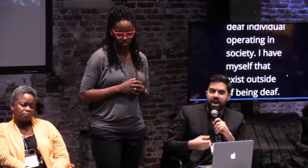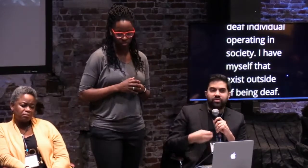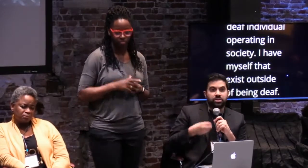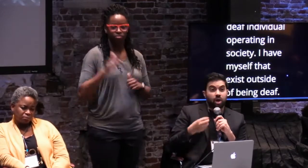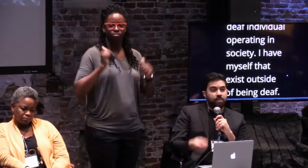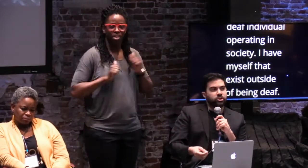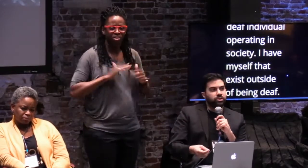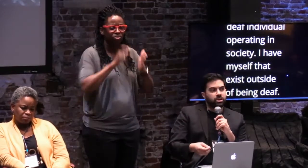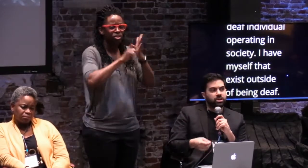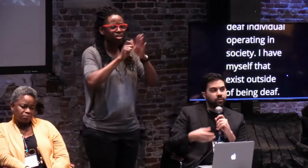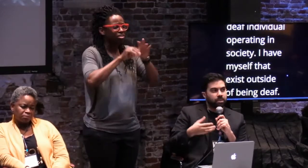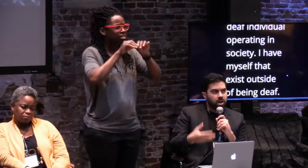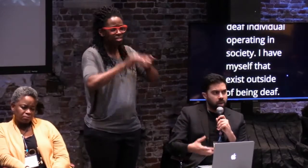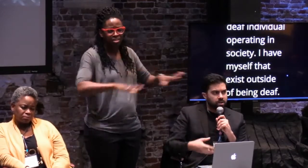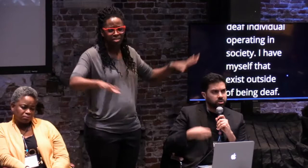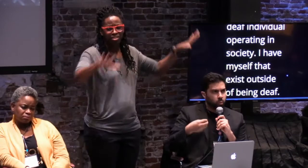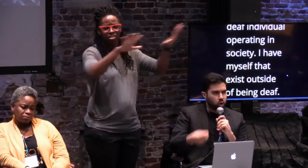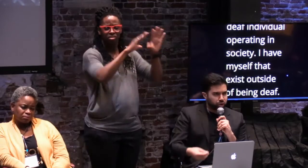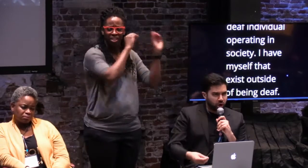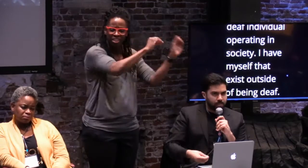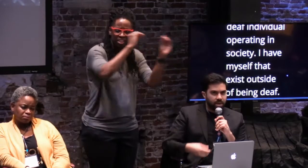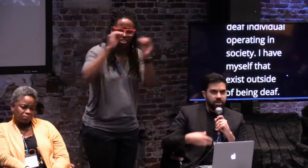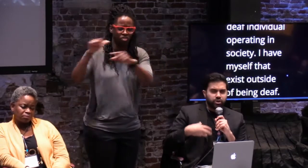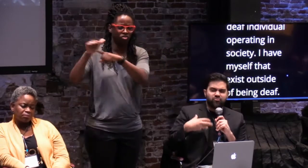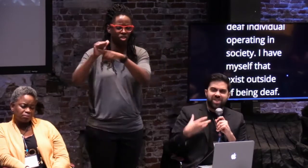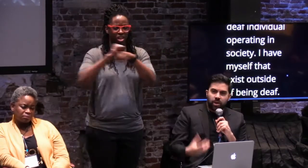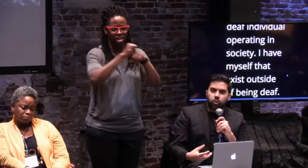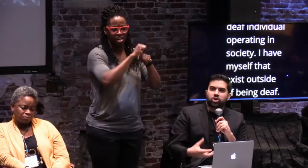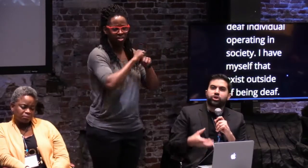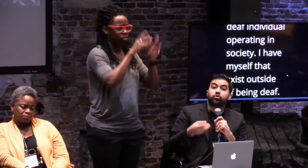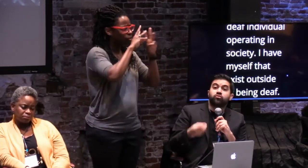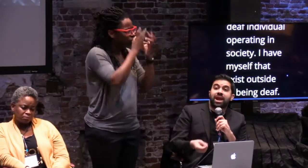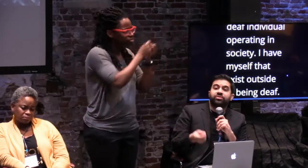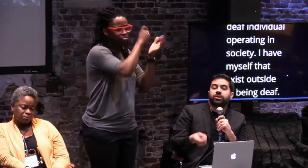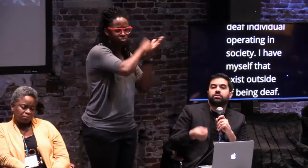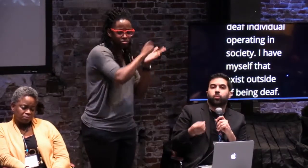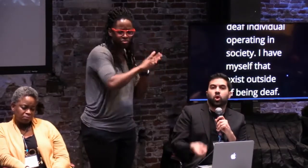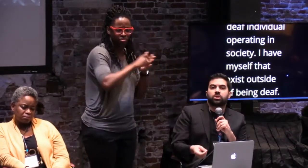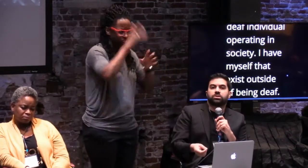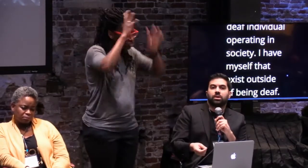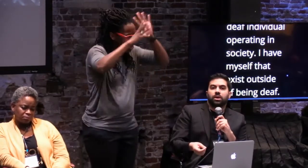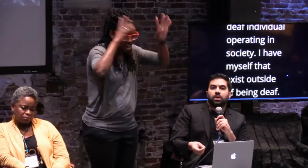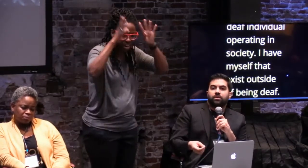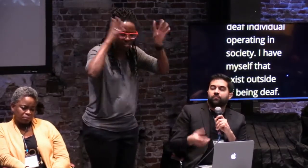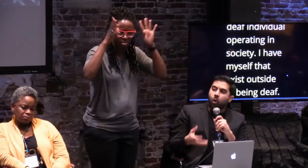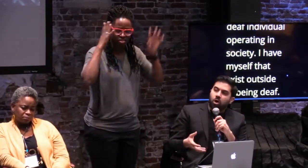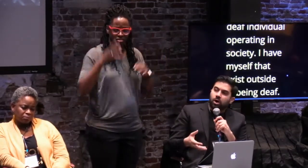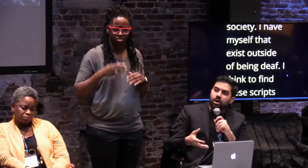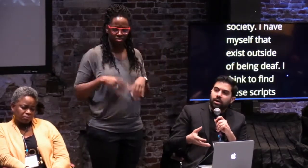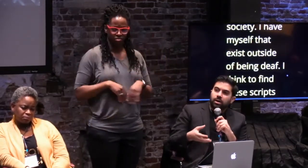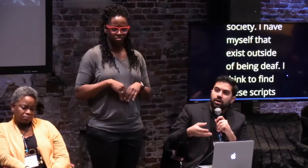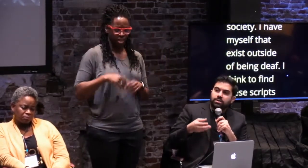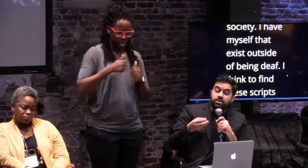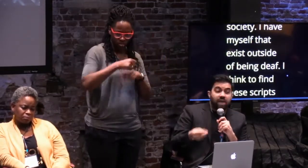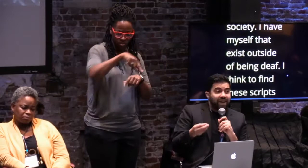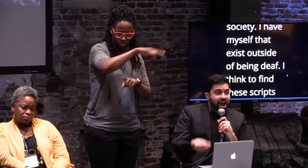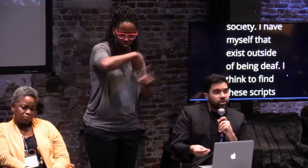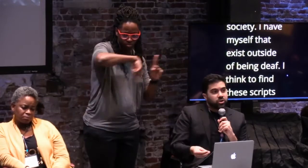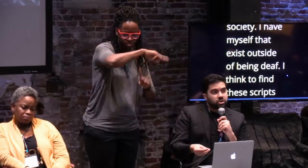and these opportunities for playwrights to workshop, to network, to create these works for deaf actors,